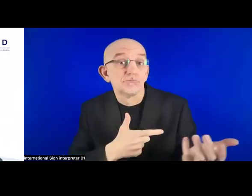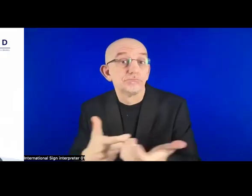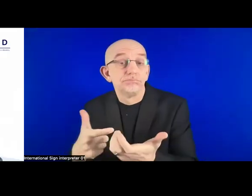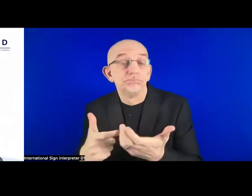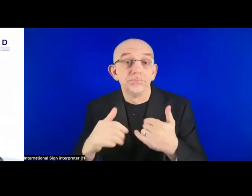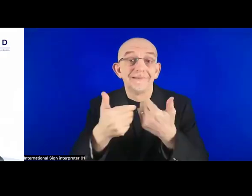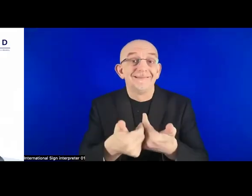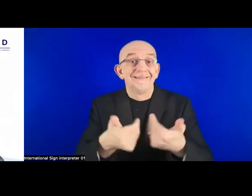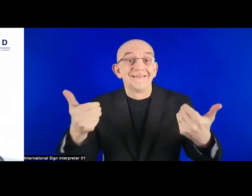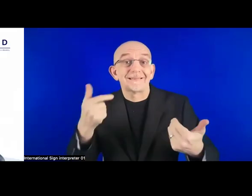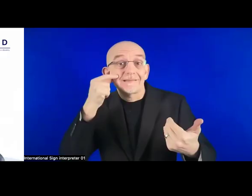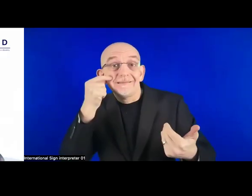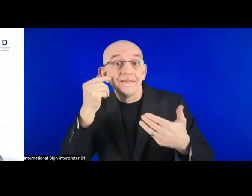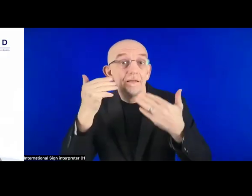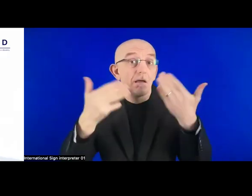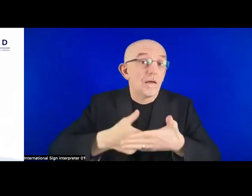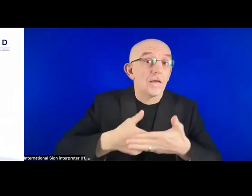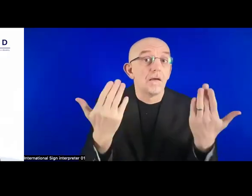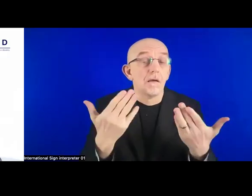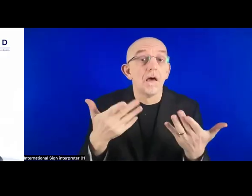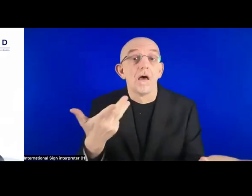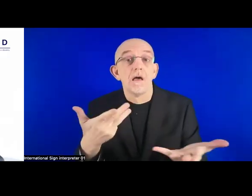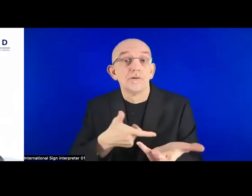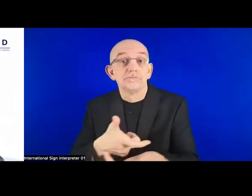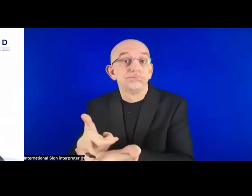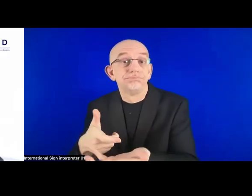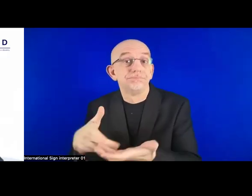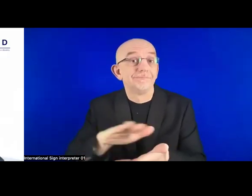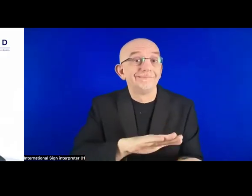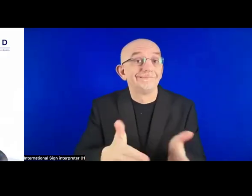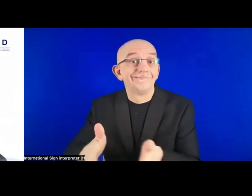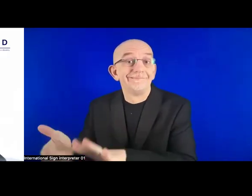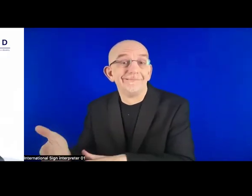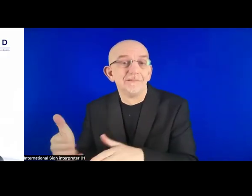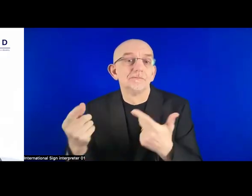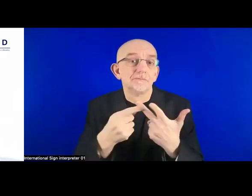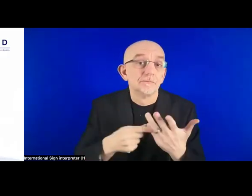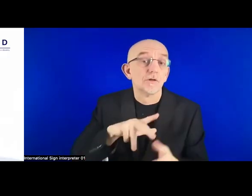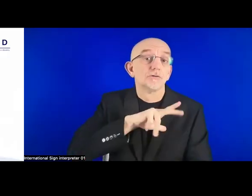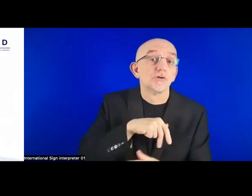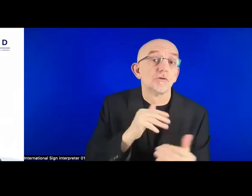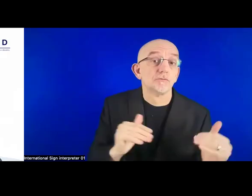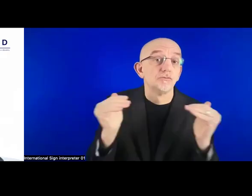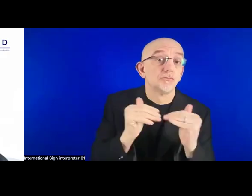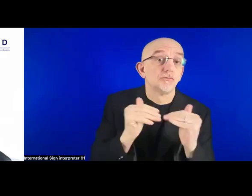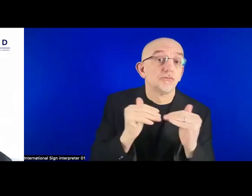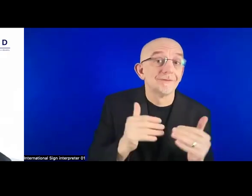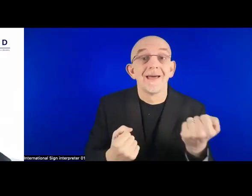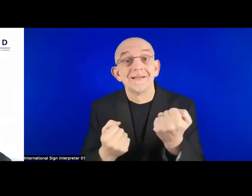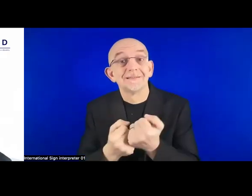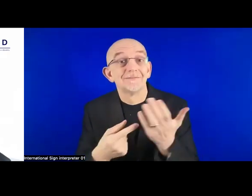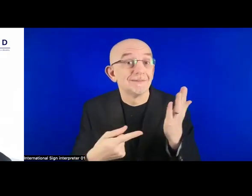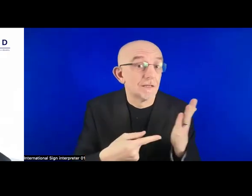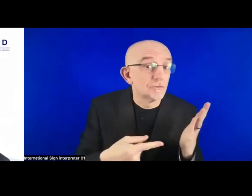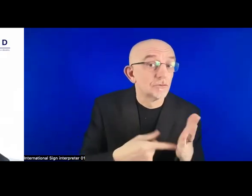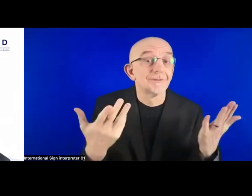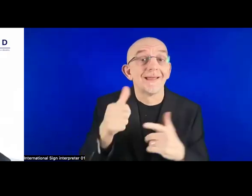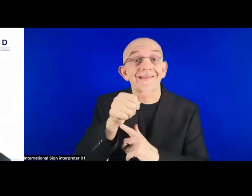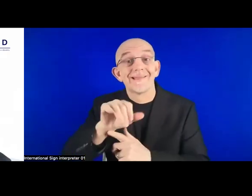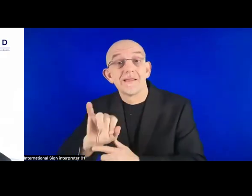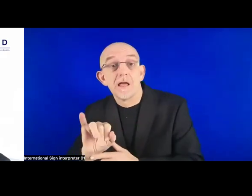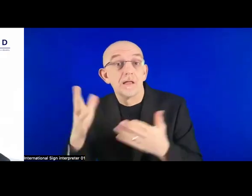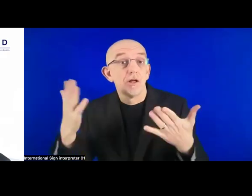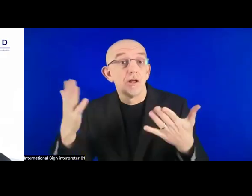migration, refugees and asylum seekers, late stage capitalism and neo liberalism, far